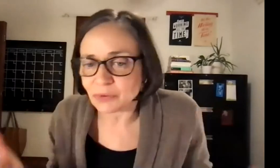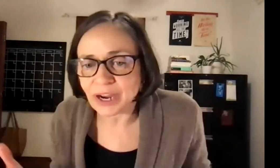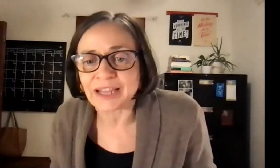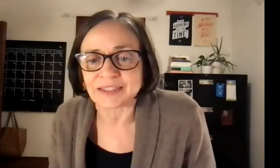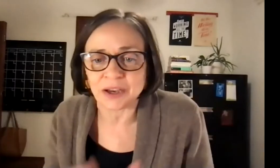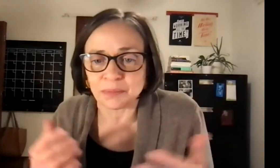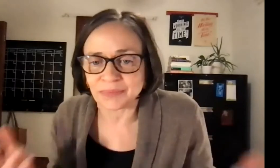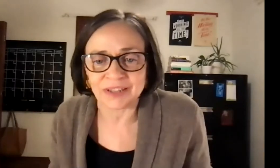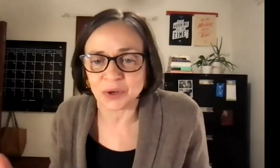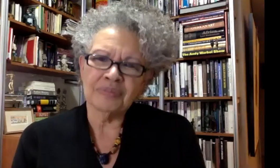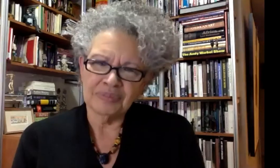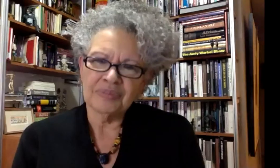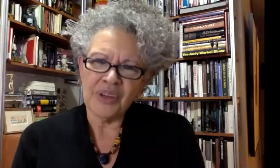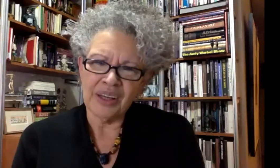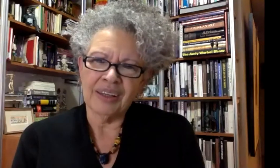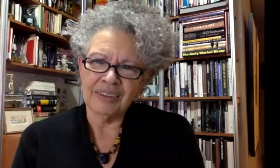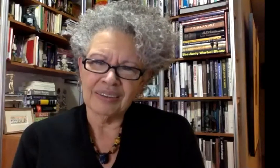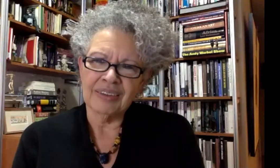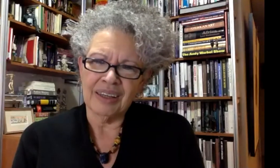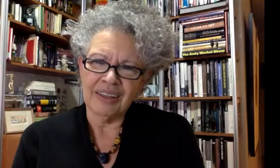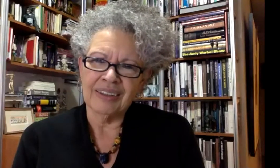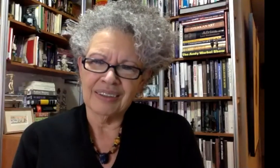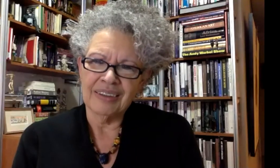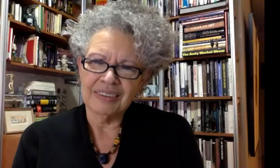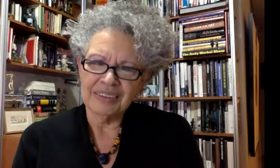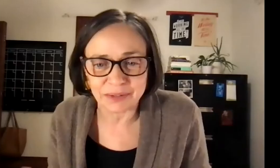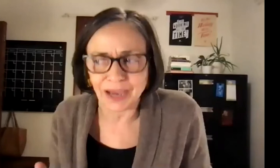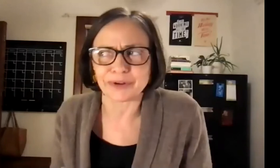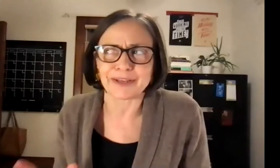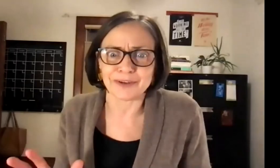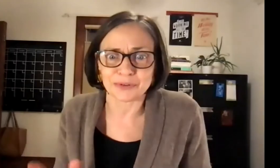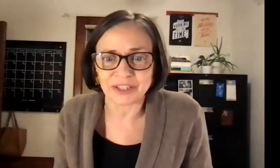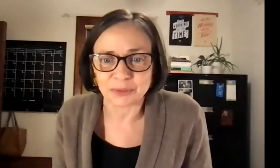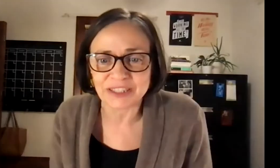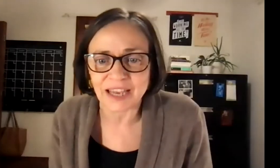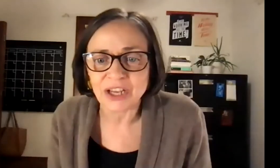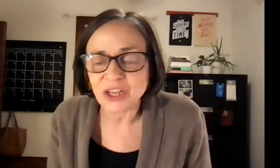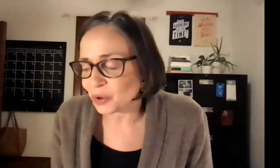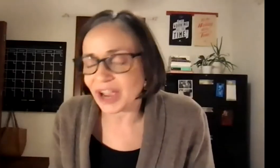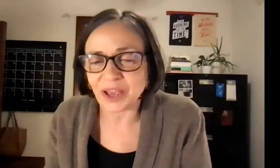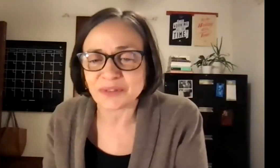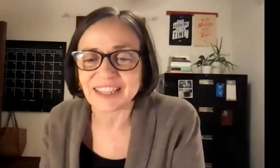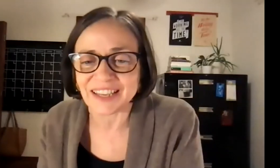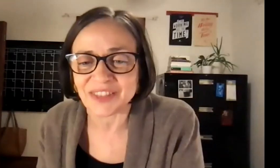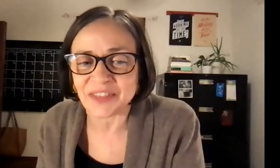1981 lynching that he had actually been able to get a photograph of, was not really on my radio, radar. If you rethink this idea that lynching is not literally hanging from